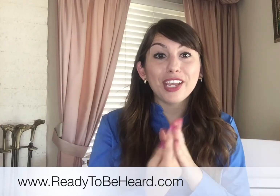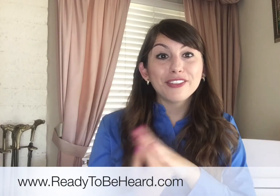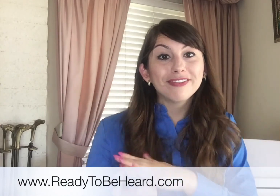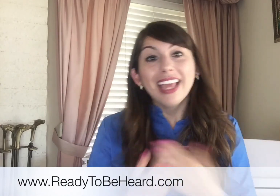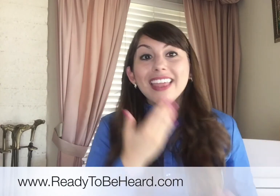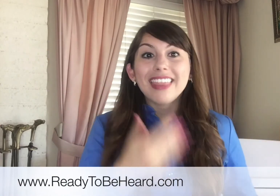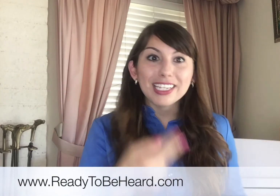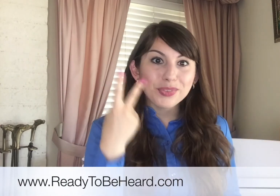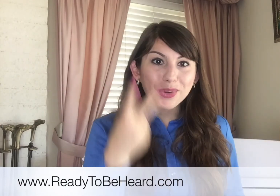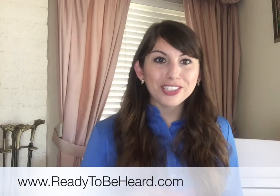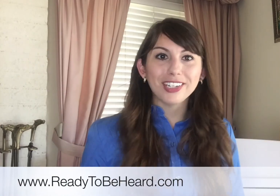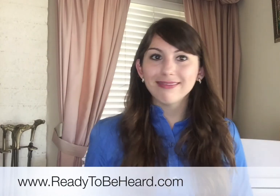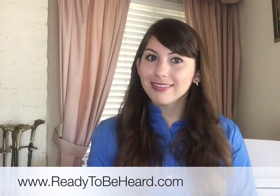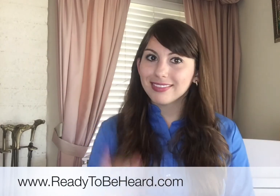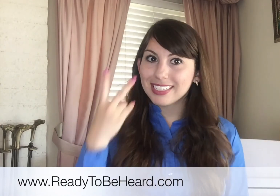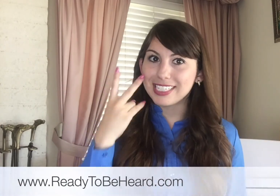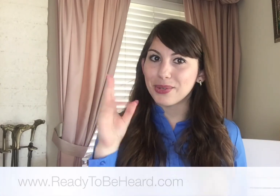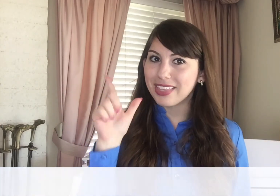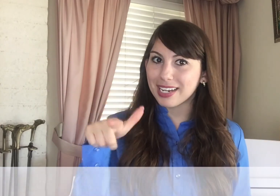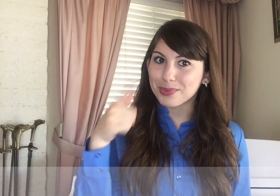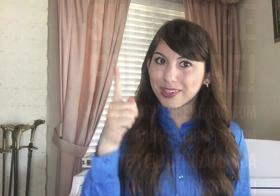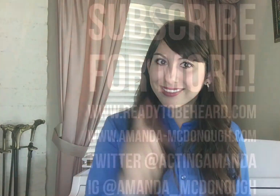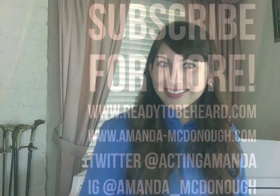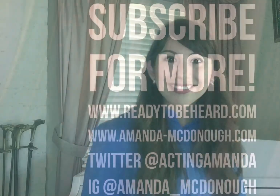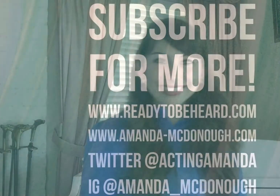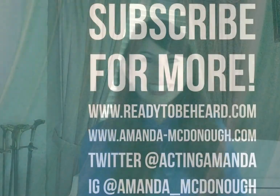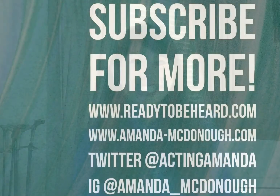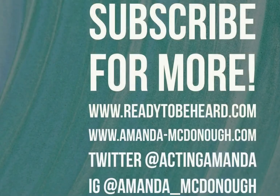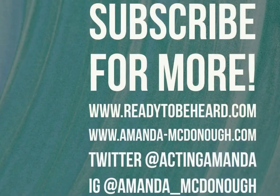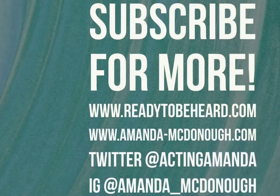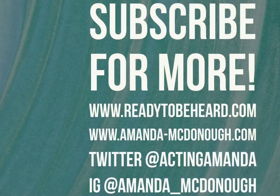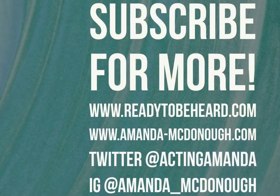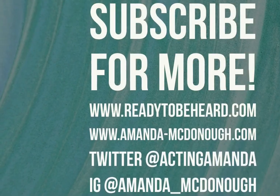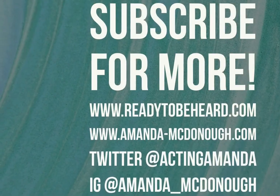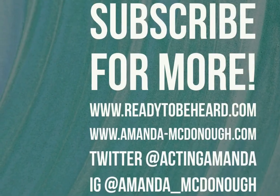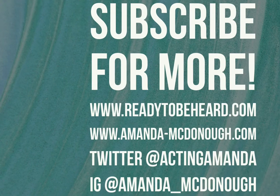thanks for watching! See you in the next one!